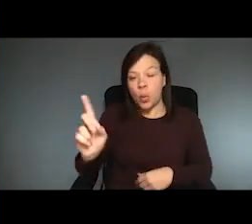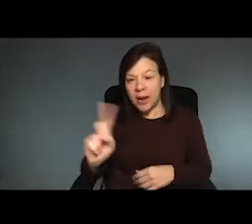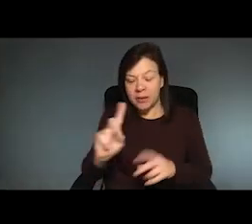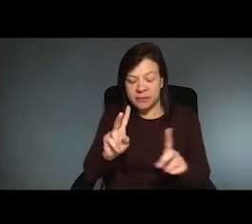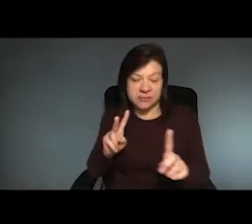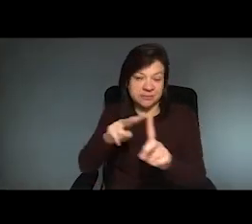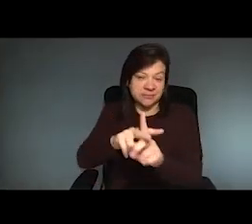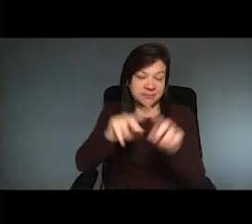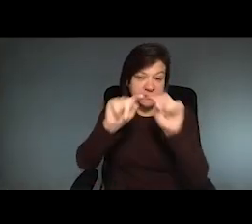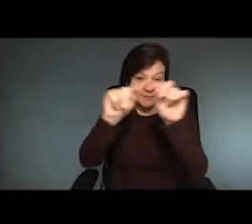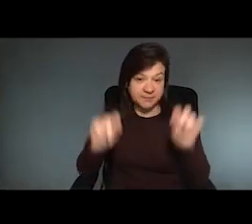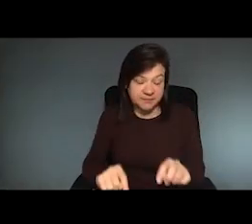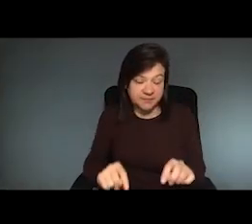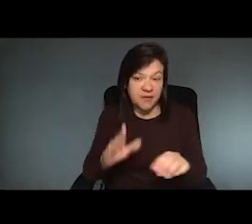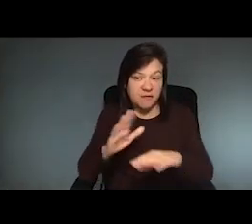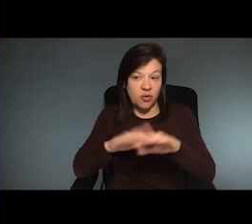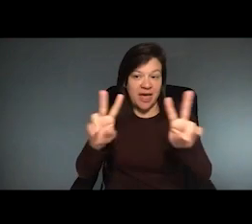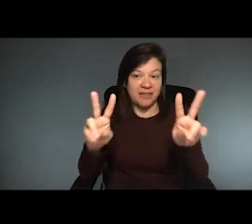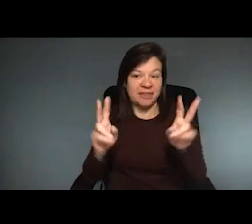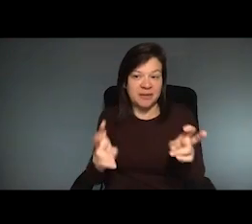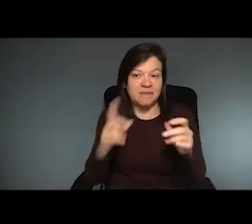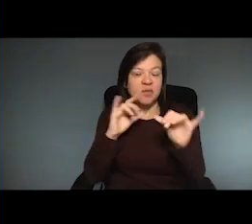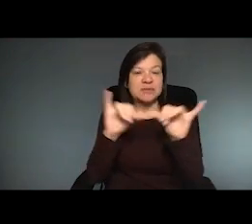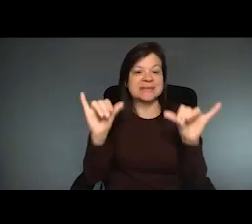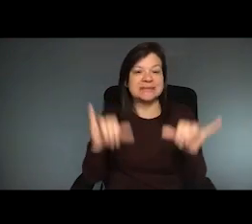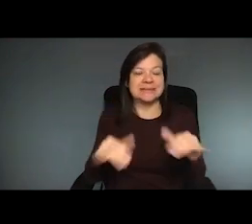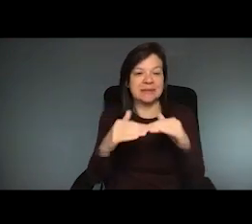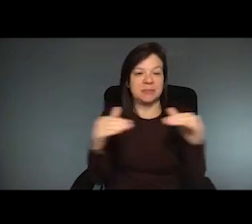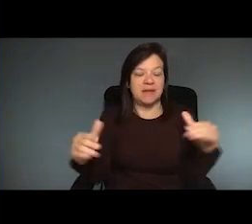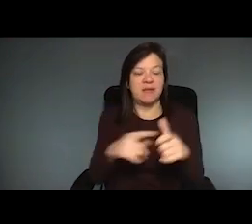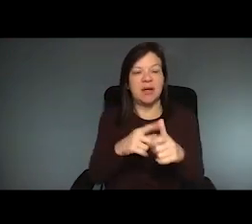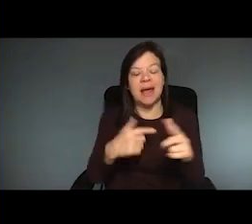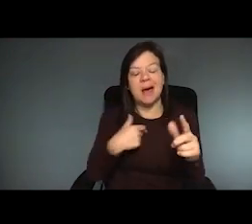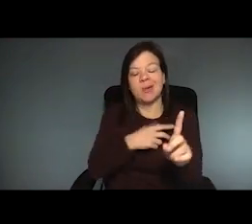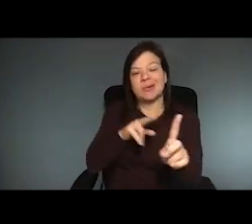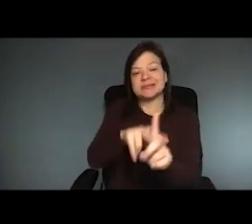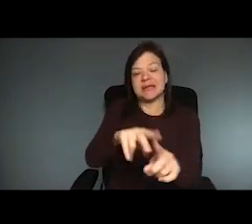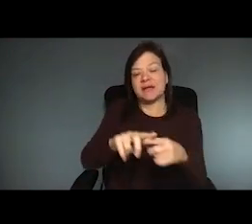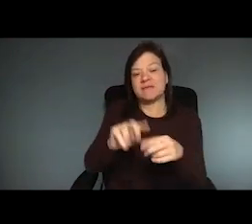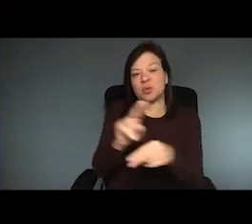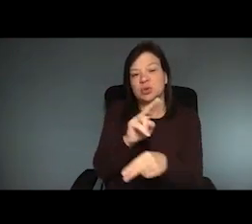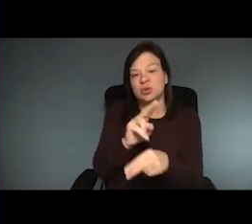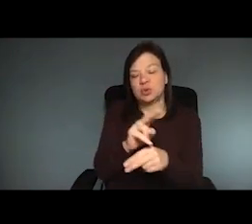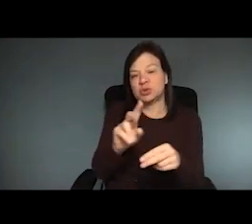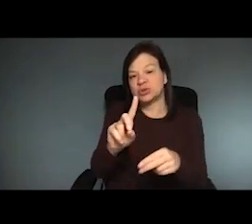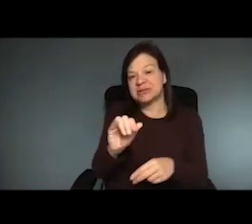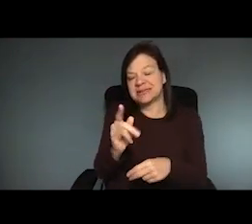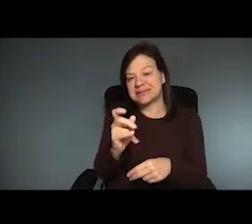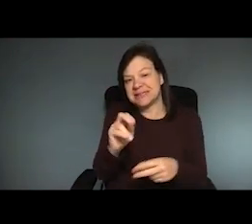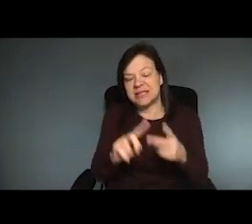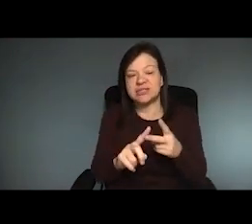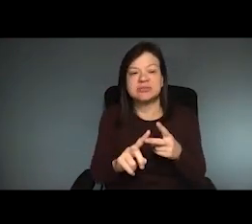TEMPERATURE PLATES FROM ARE YOUR THEME TO SYSTEM LEVEL PAGES FOR MEMBERS AND ASSIGNING PAGES FOR USER